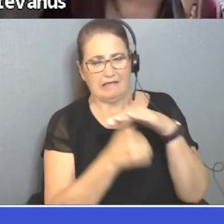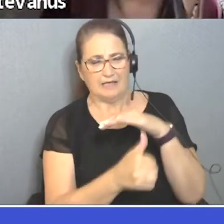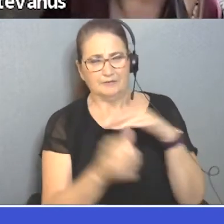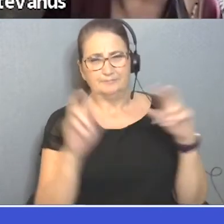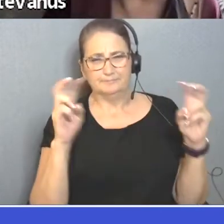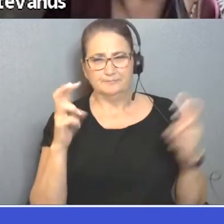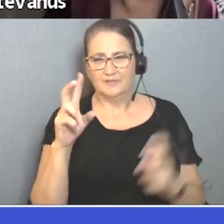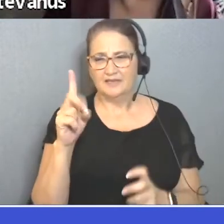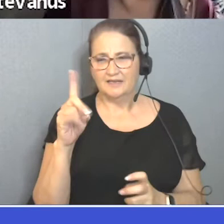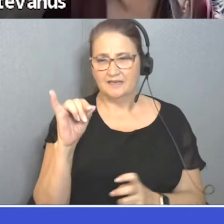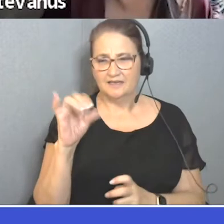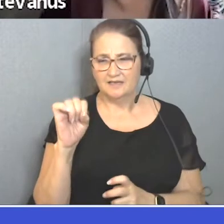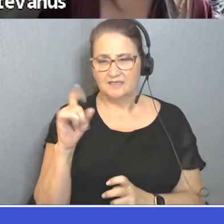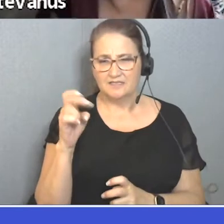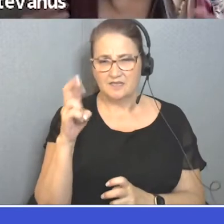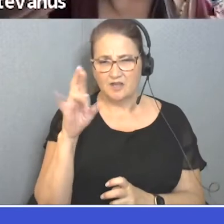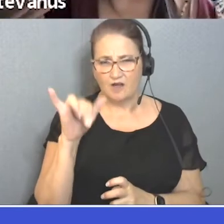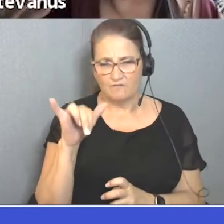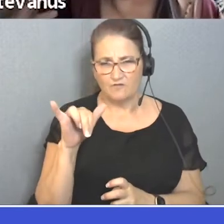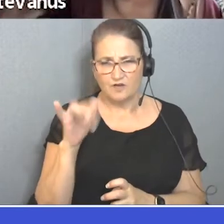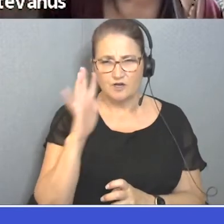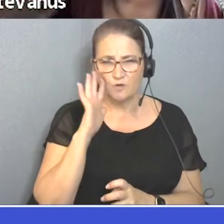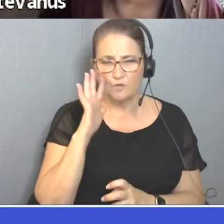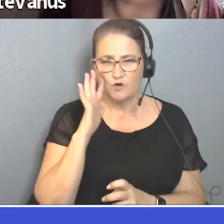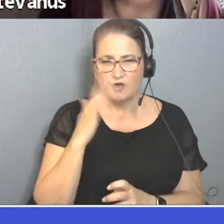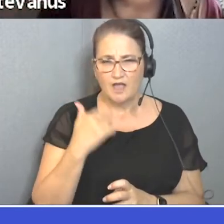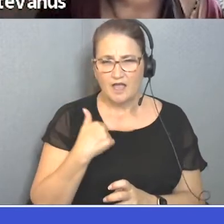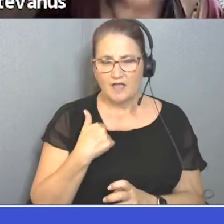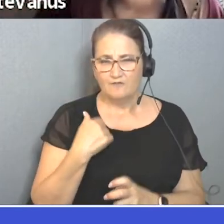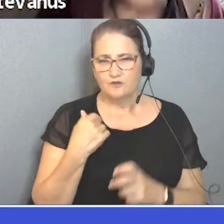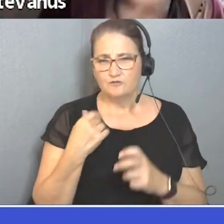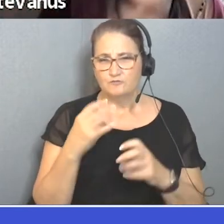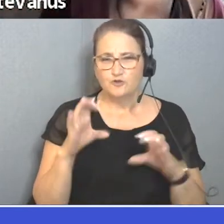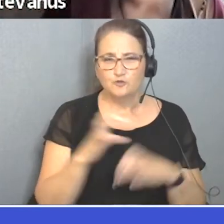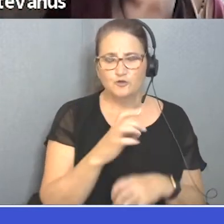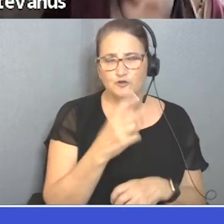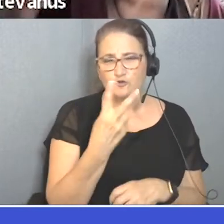the realm of I would say discovery. We're going to be